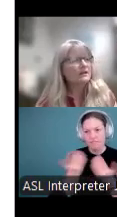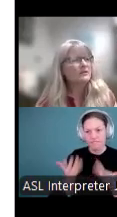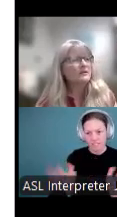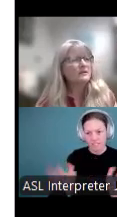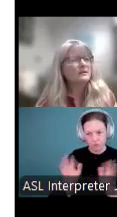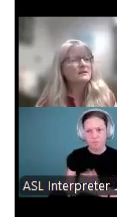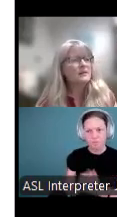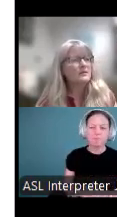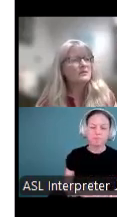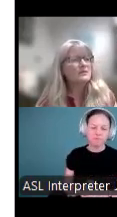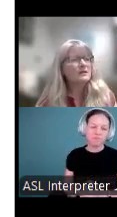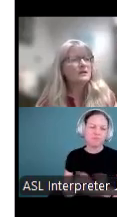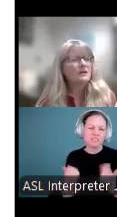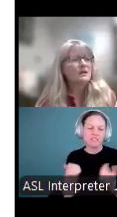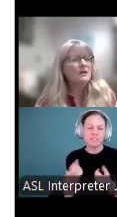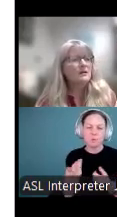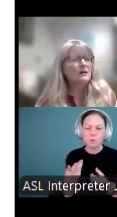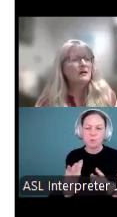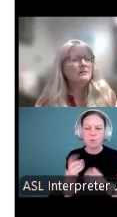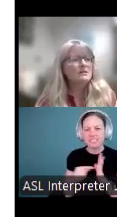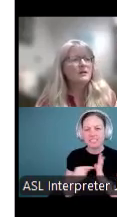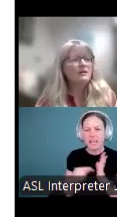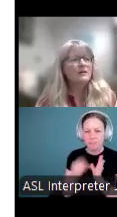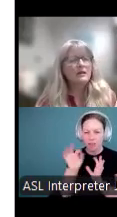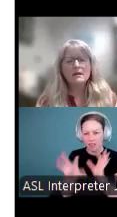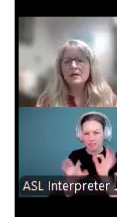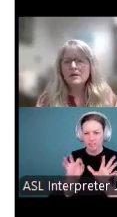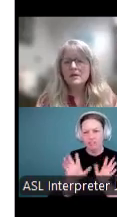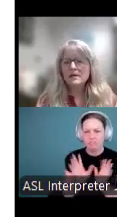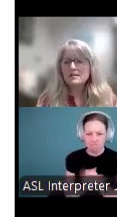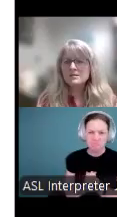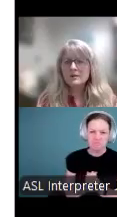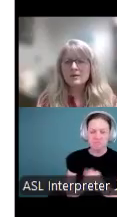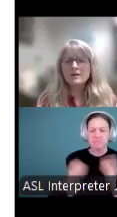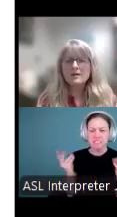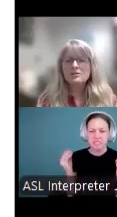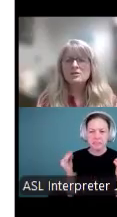a couple little examples to be thinking about as we work on